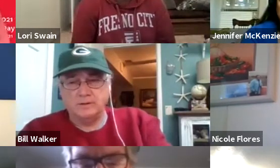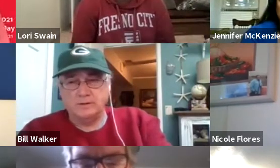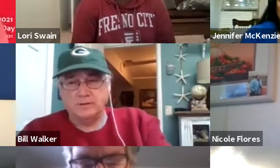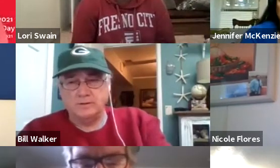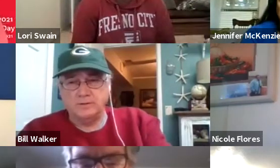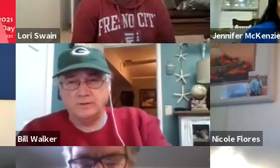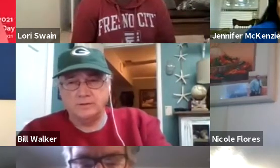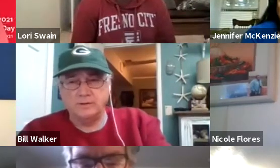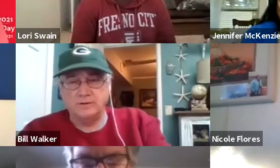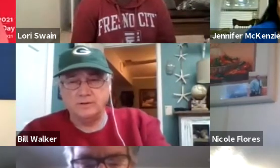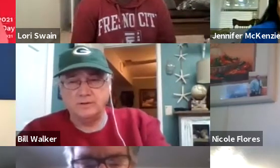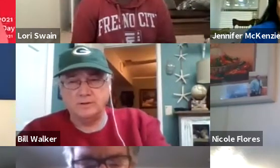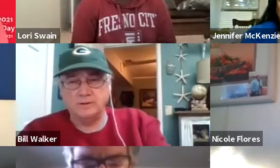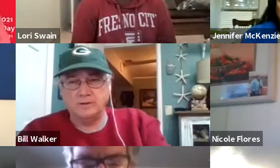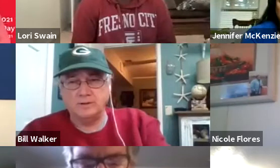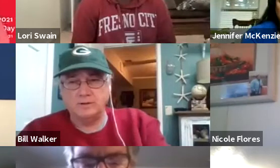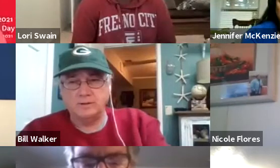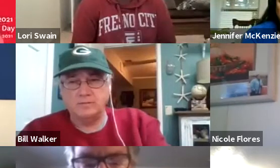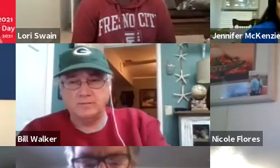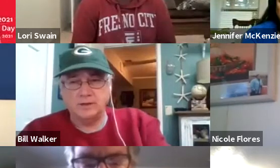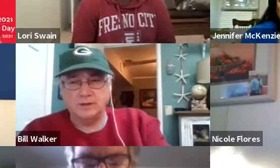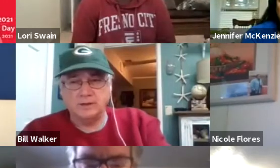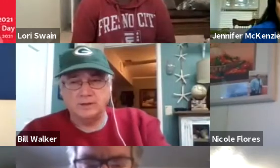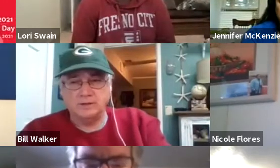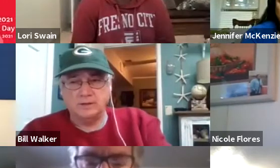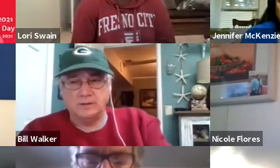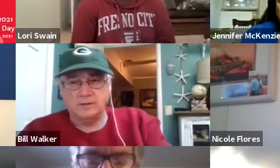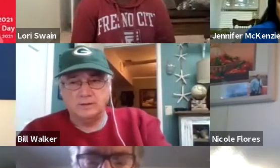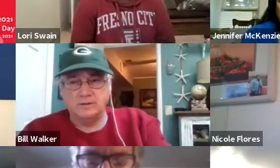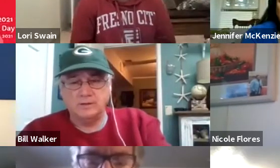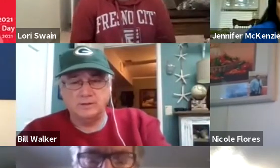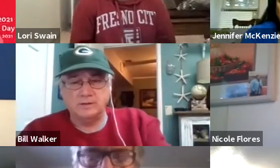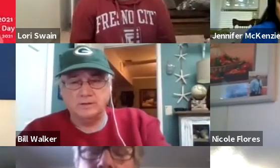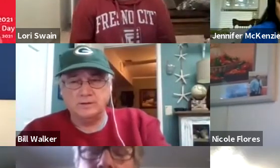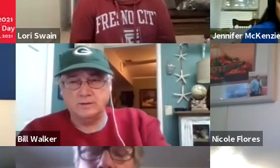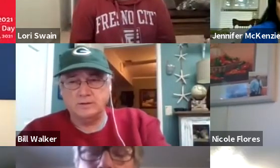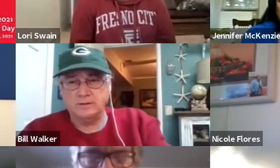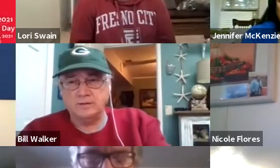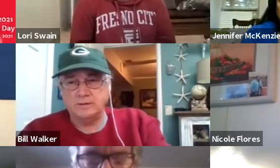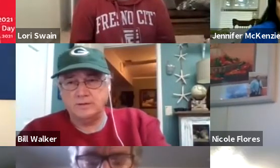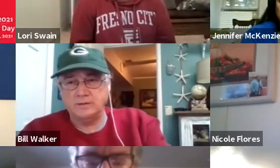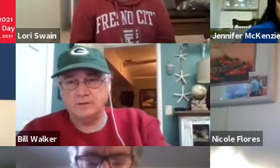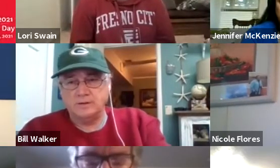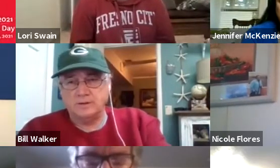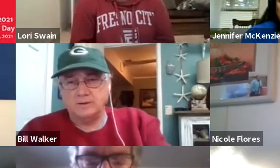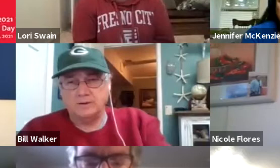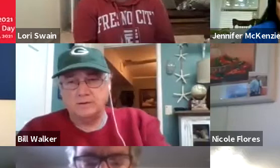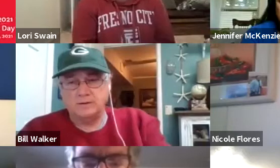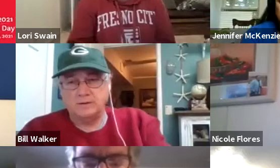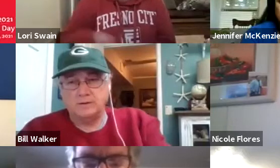Tim, before you go, there's a question Steve has what happens when students hop from campus to campus to find a class they need